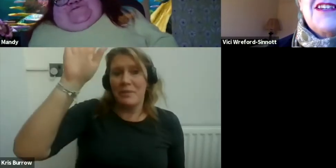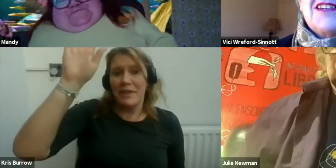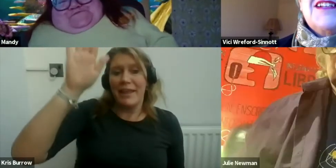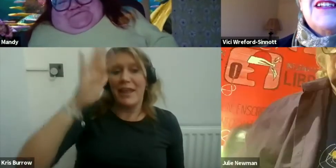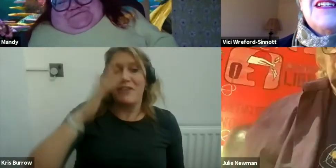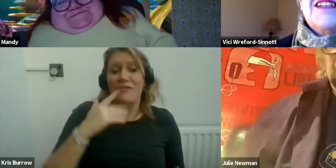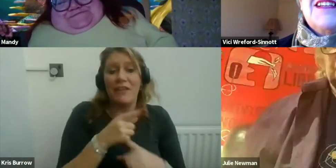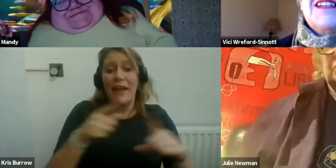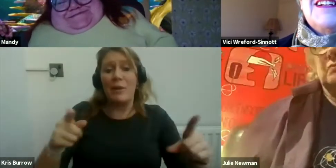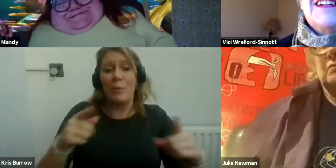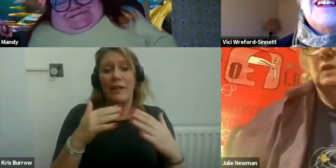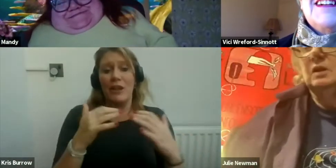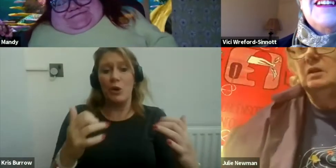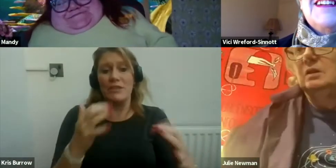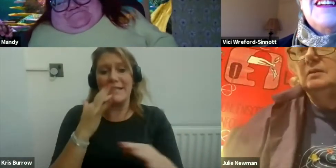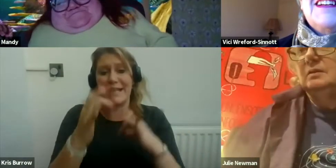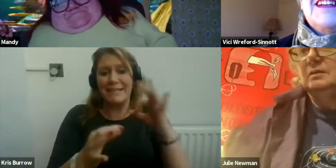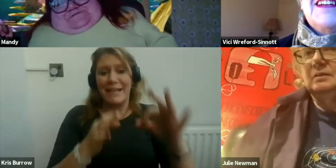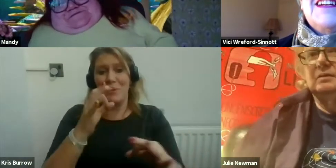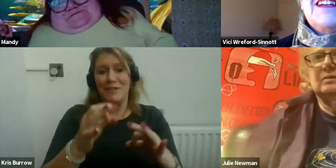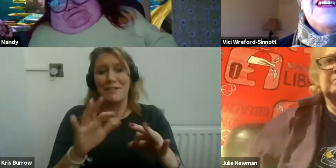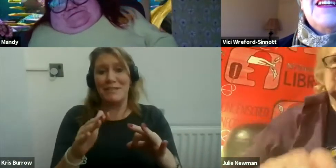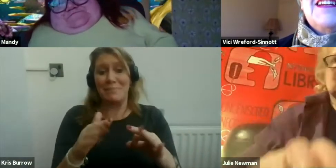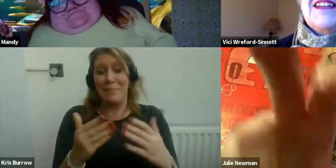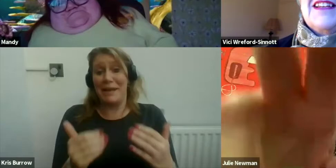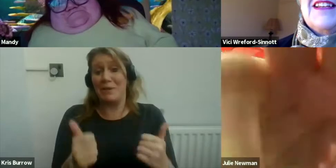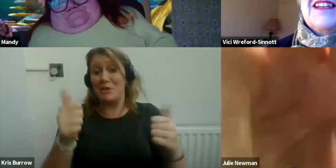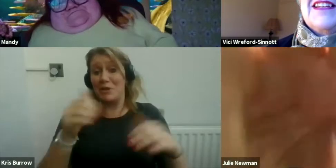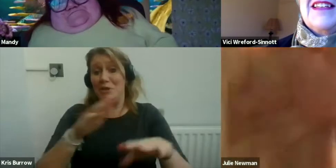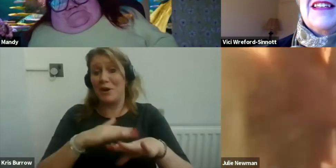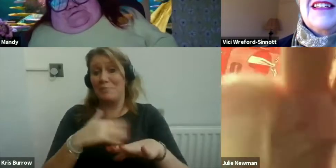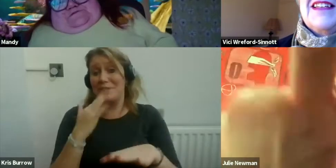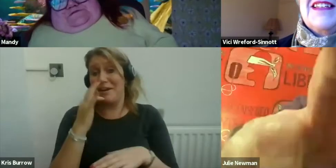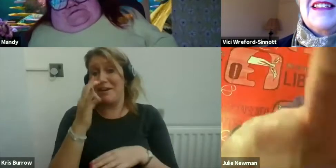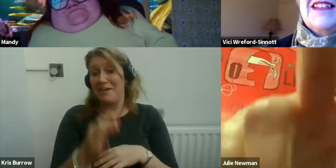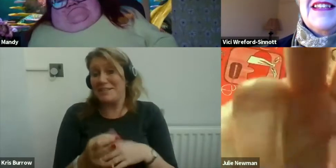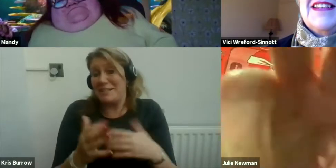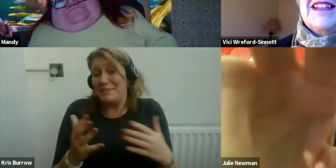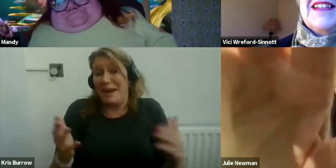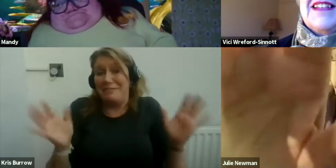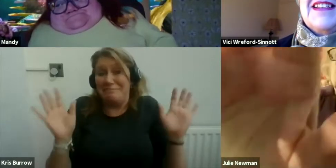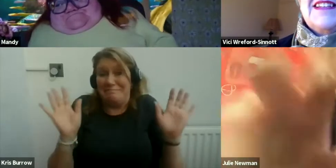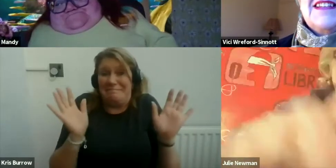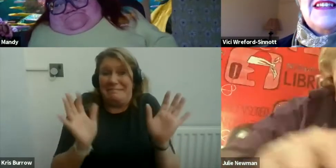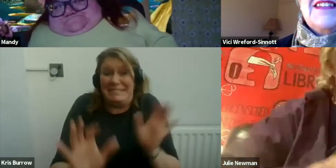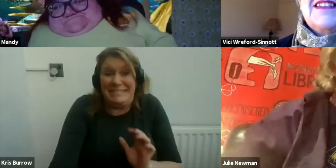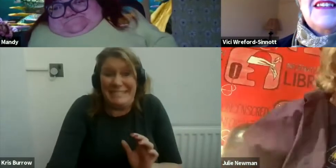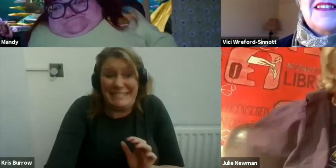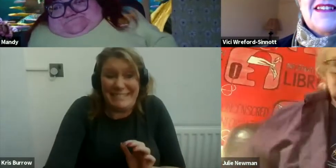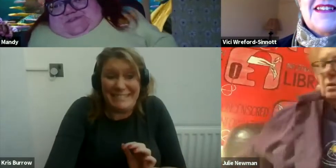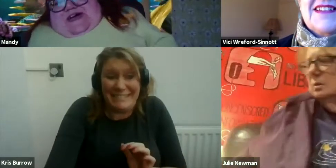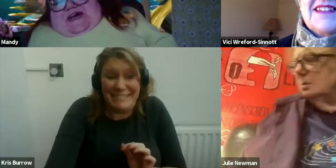If anyone in the audience has any questions maybe now's a good time to ask as well.